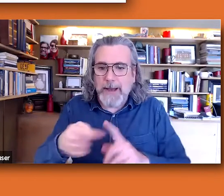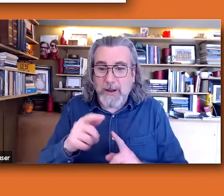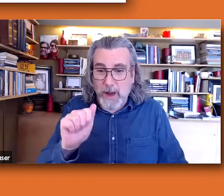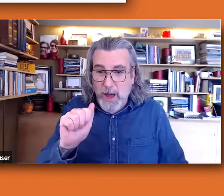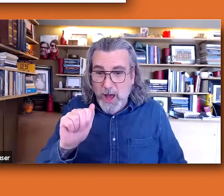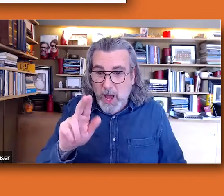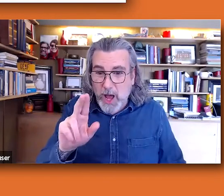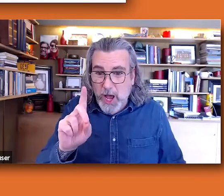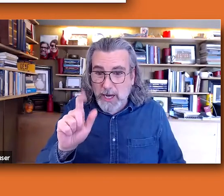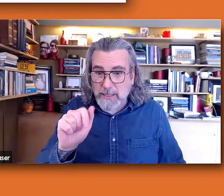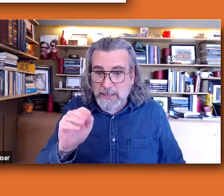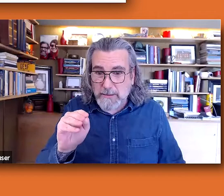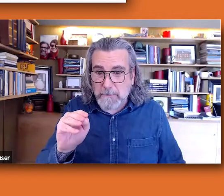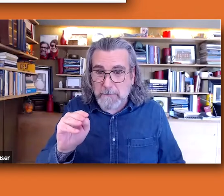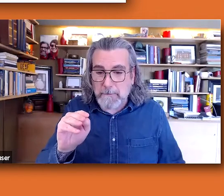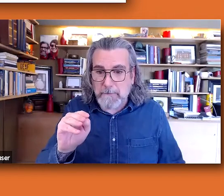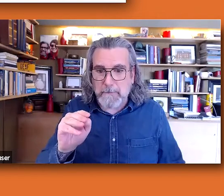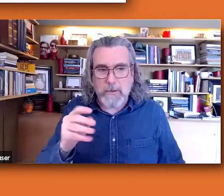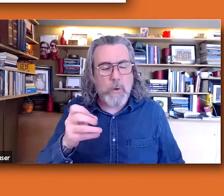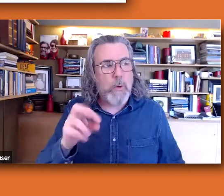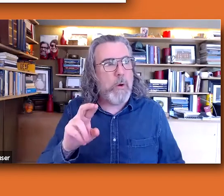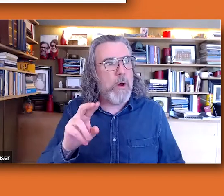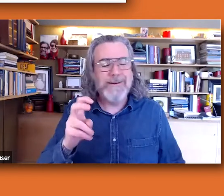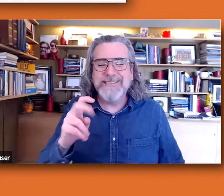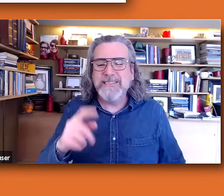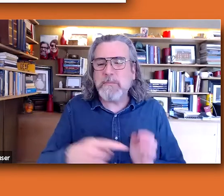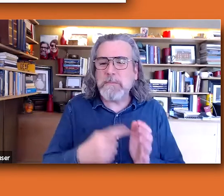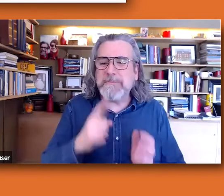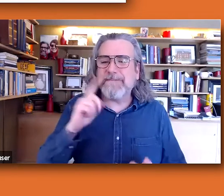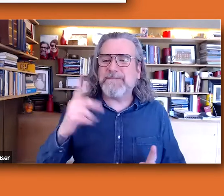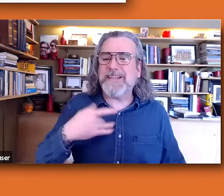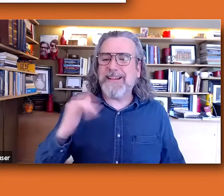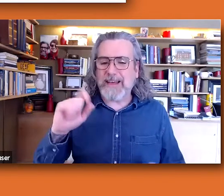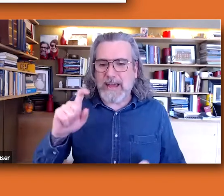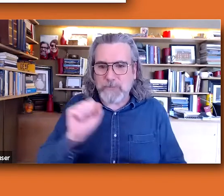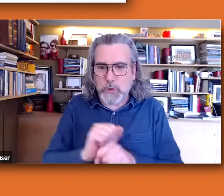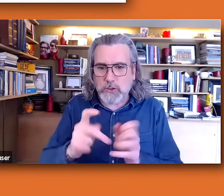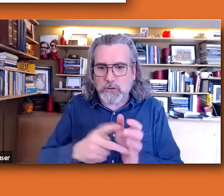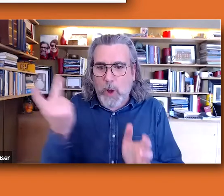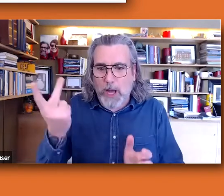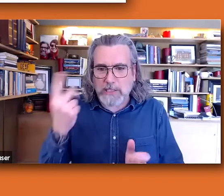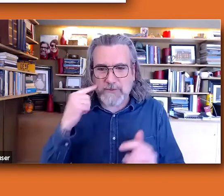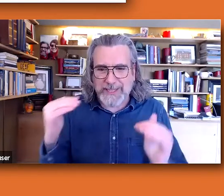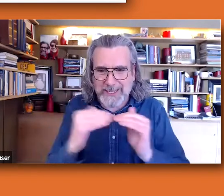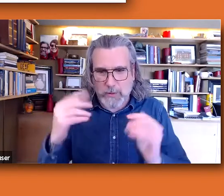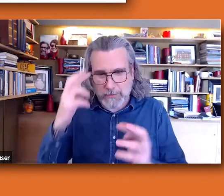about tokenism and audism and how some deaf people feel that